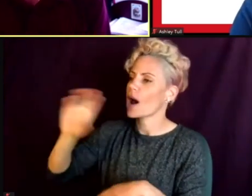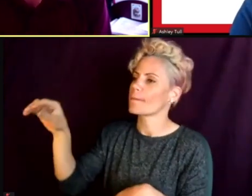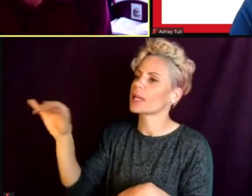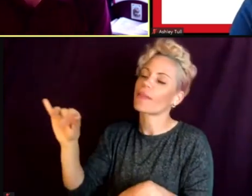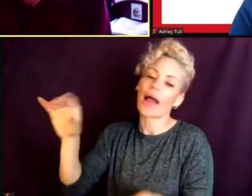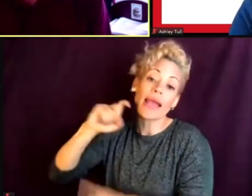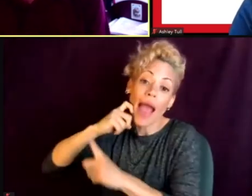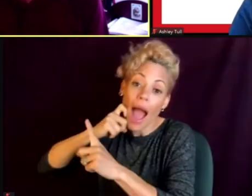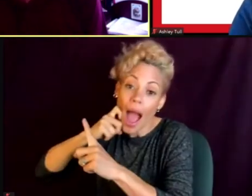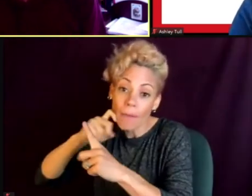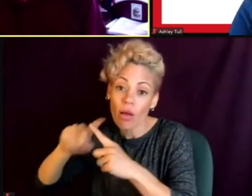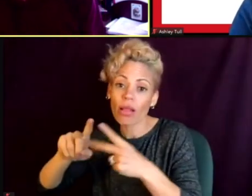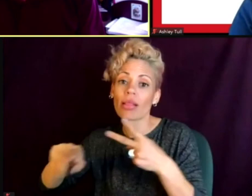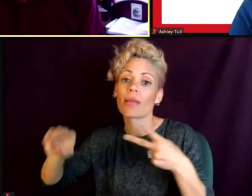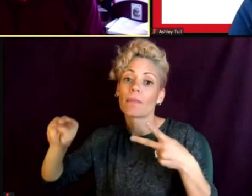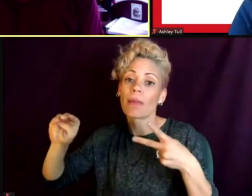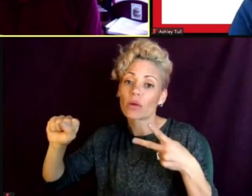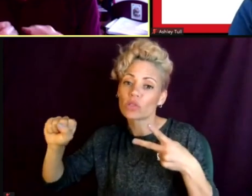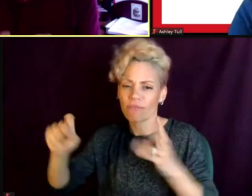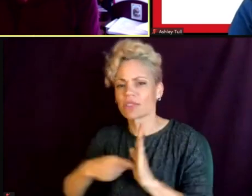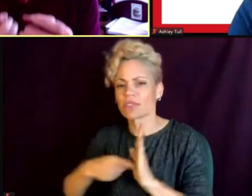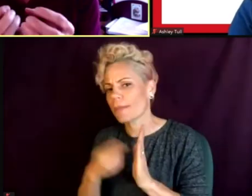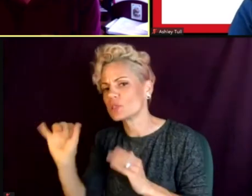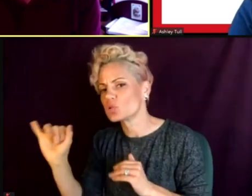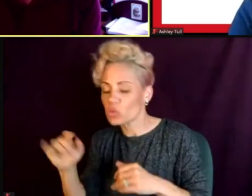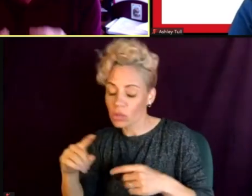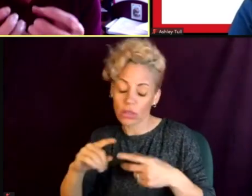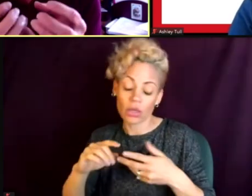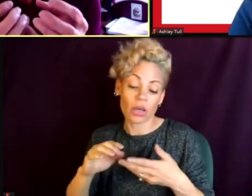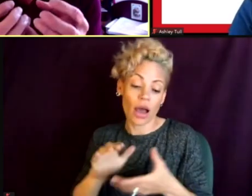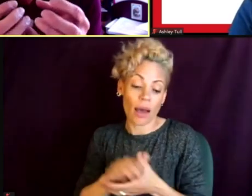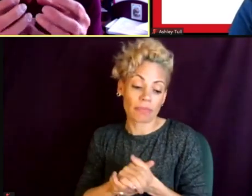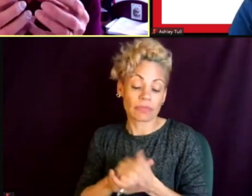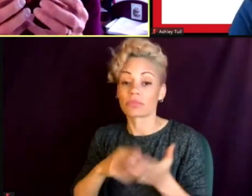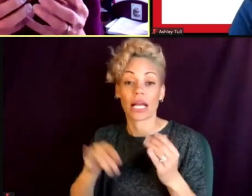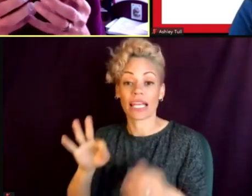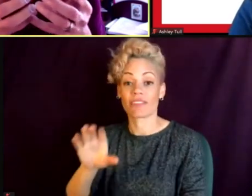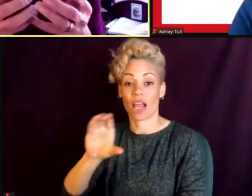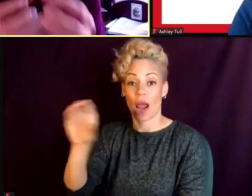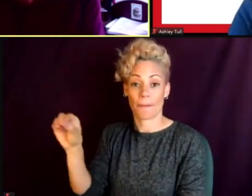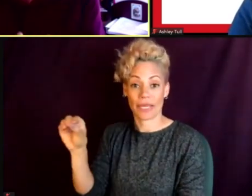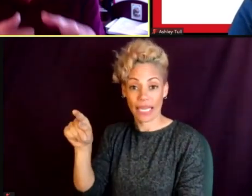Microsoft does some of it as well. But if you have companies that are determined